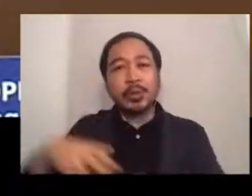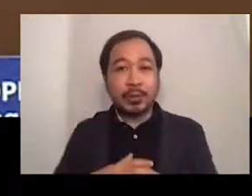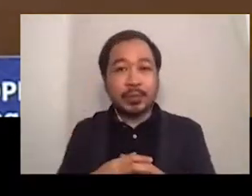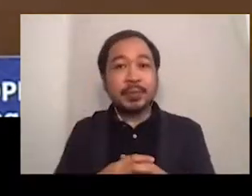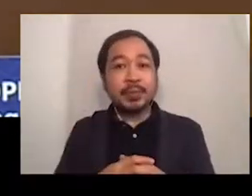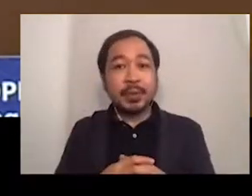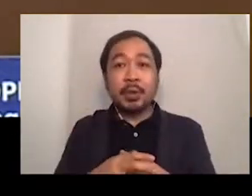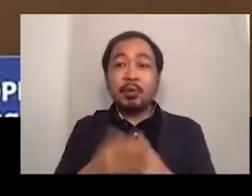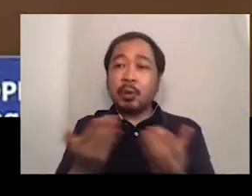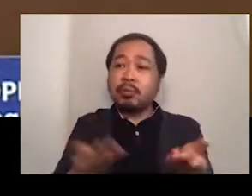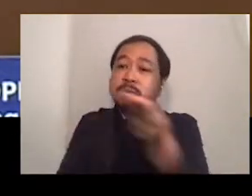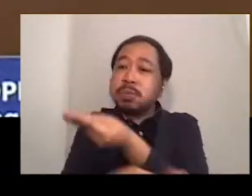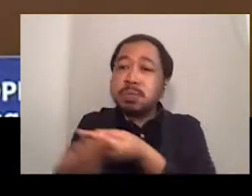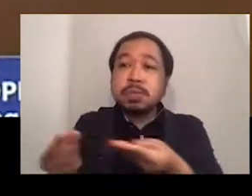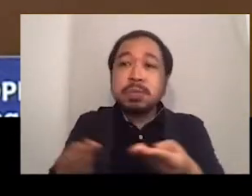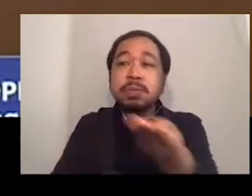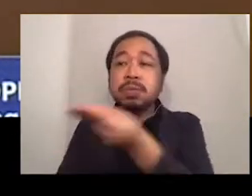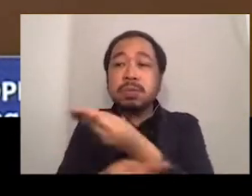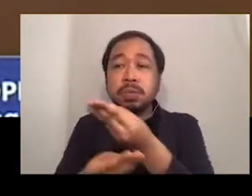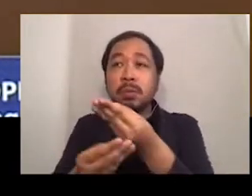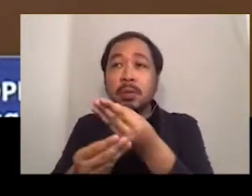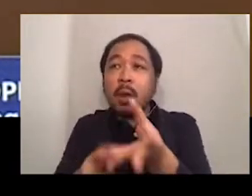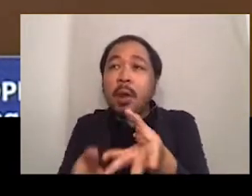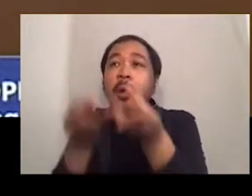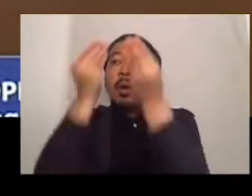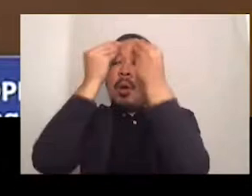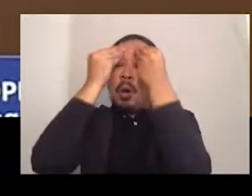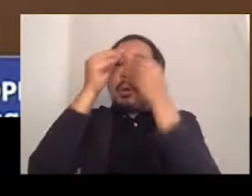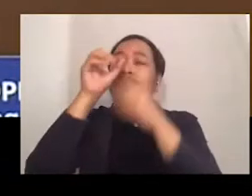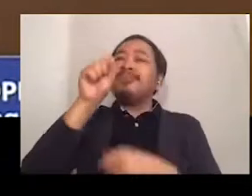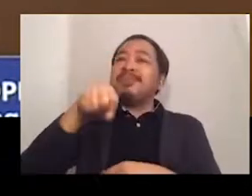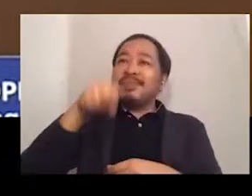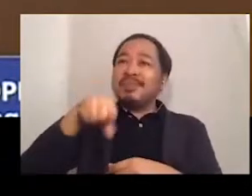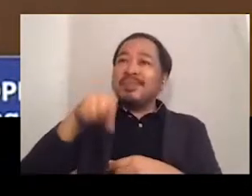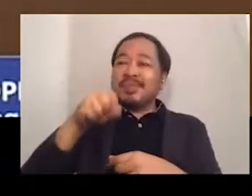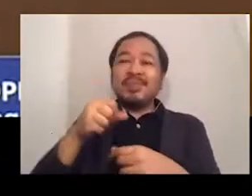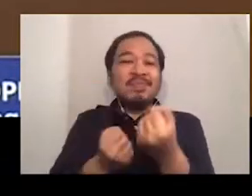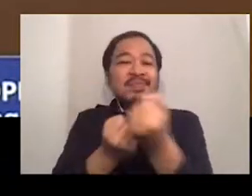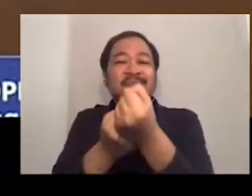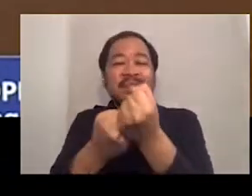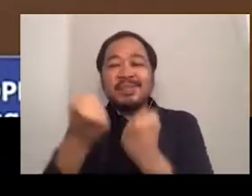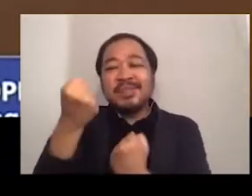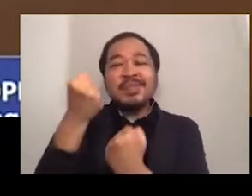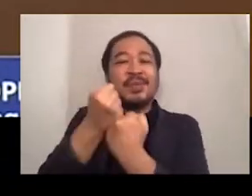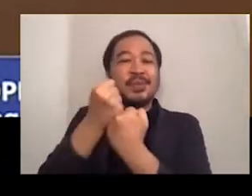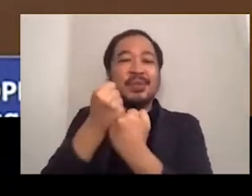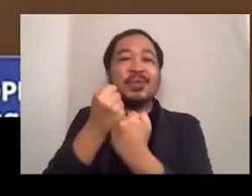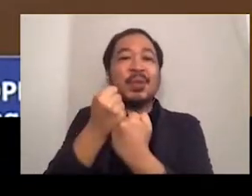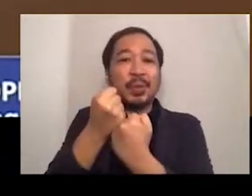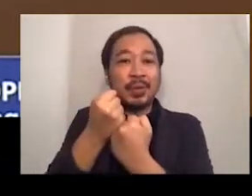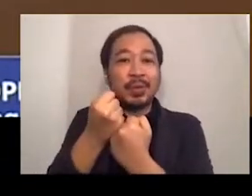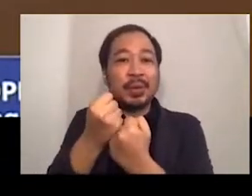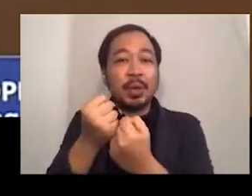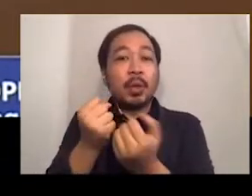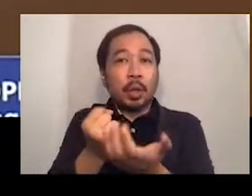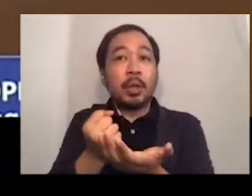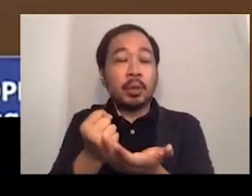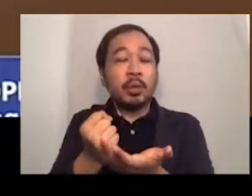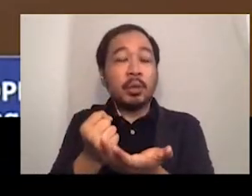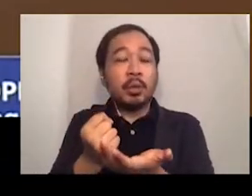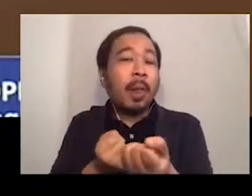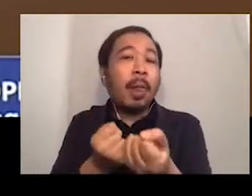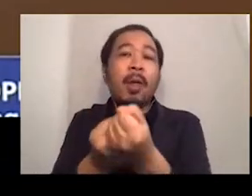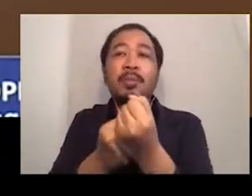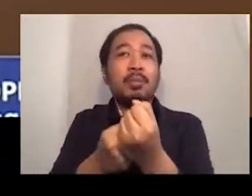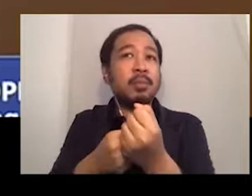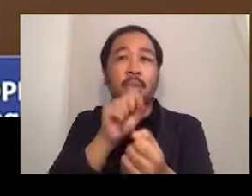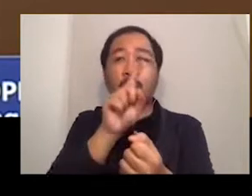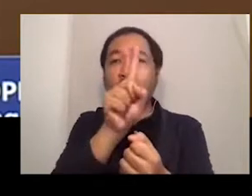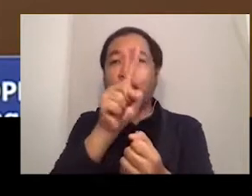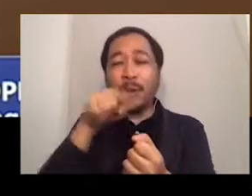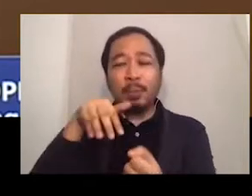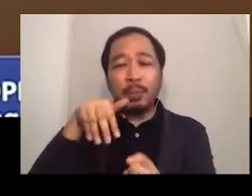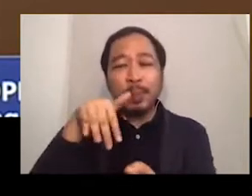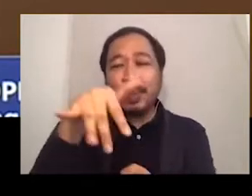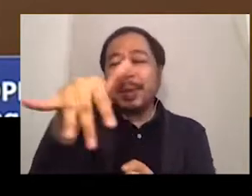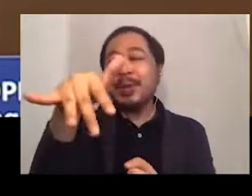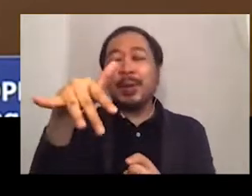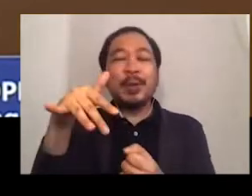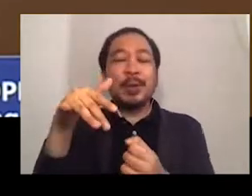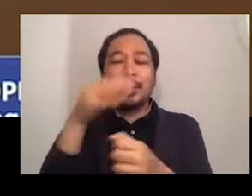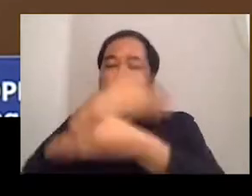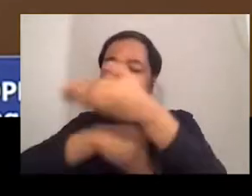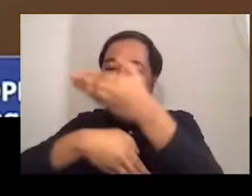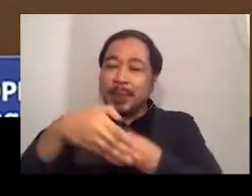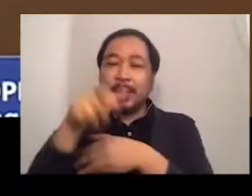so as to better help the world's one billion persons with disabilities tide over the crisis.